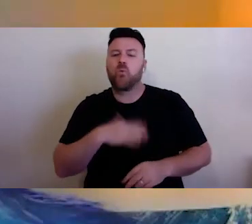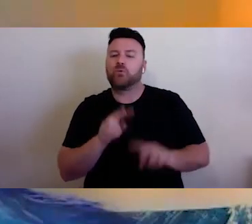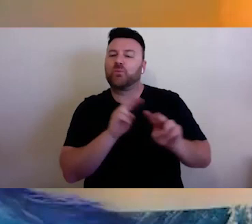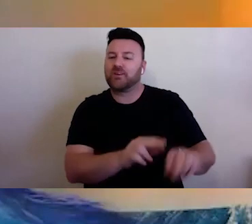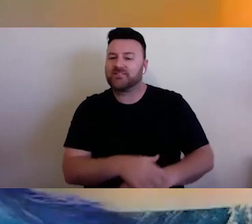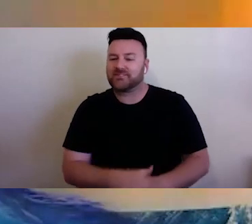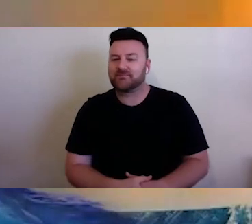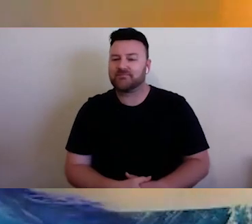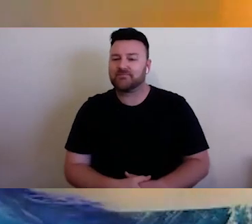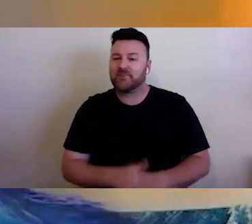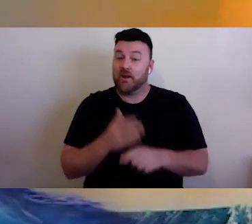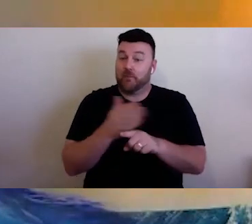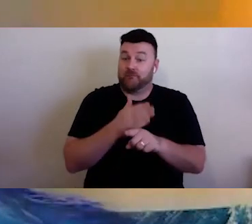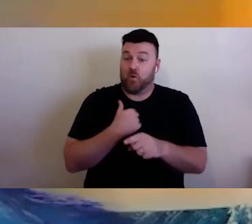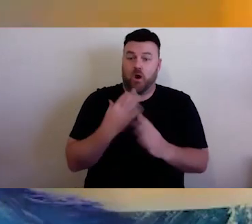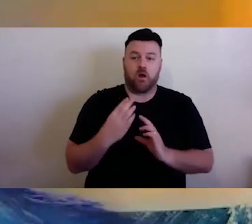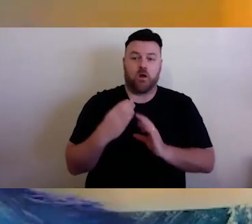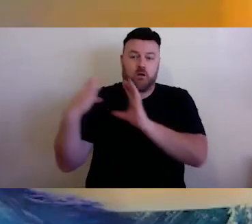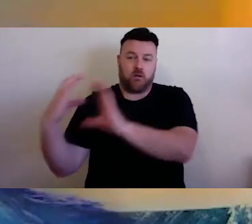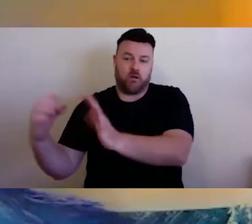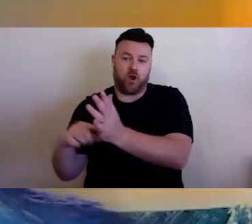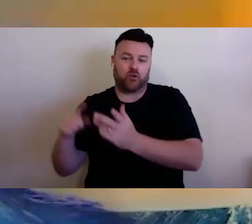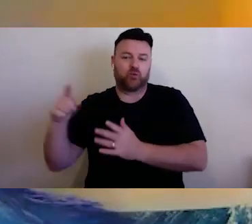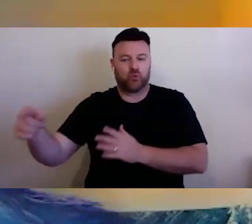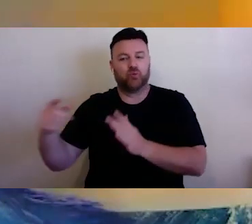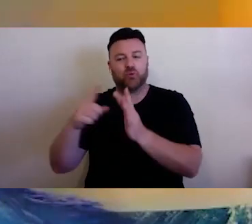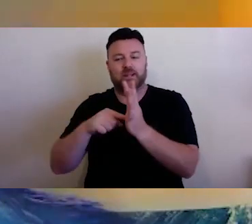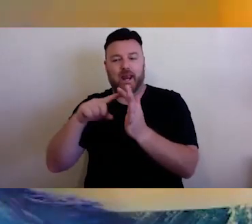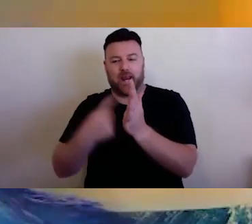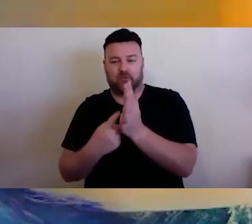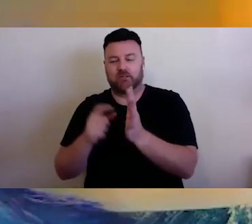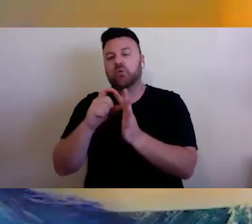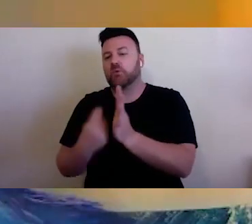the wonderful Dr Terri Janke, I've been asked to go through some